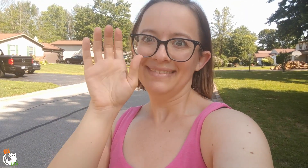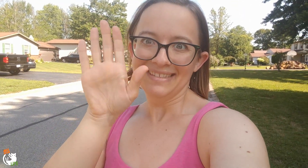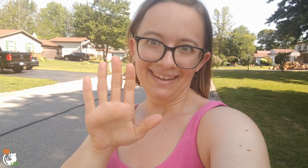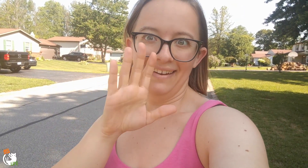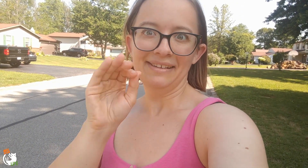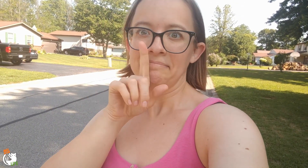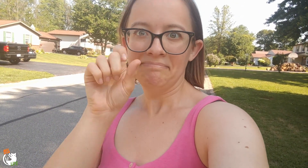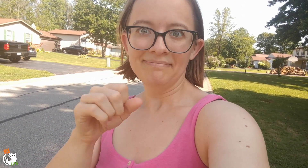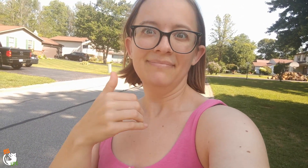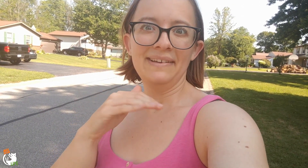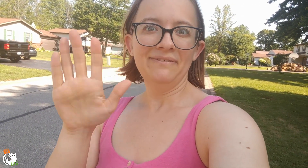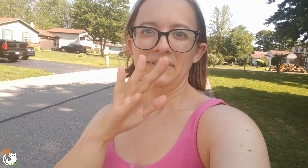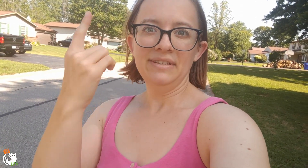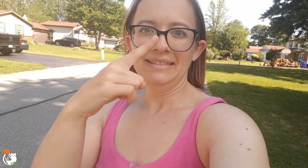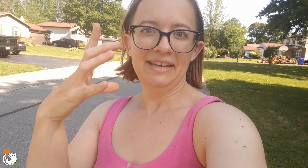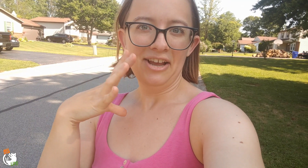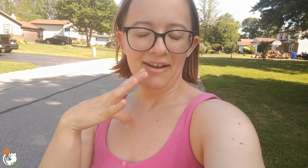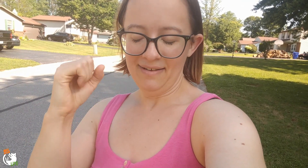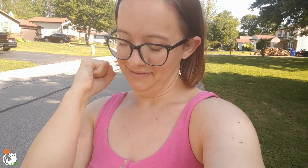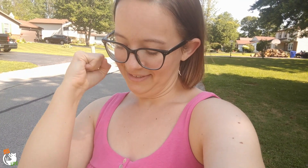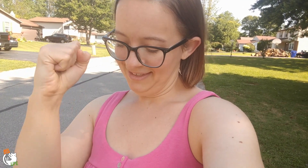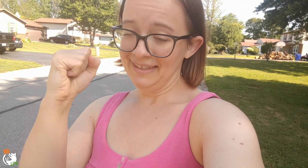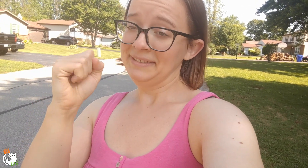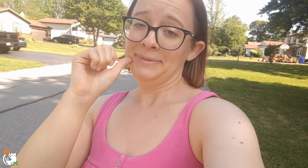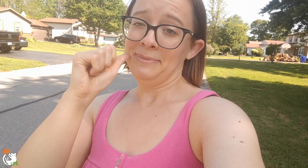But, no, it's Sunday and we actually have the whole day off.